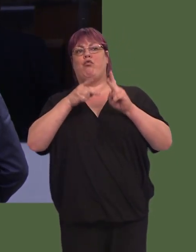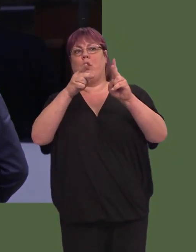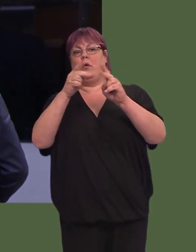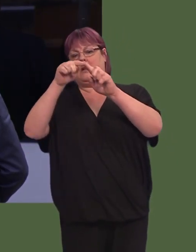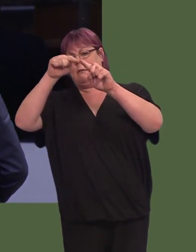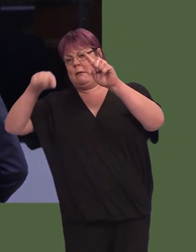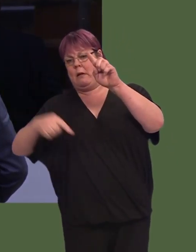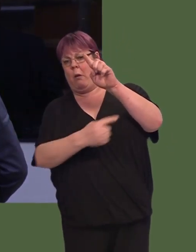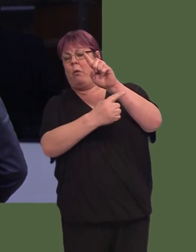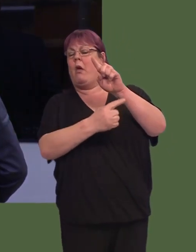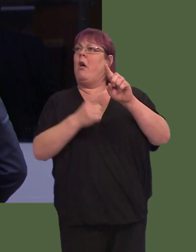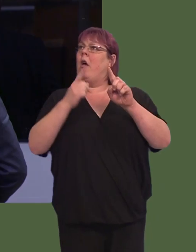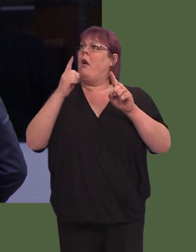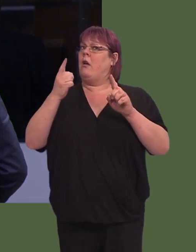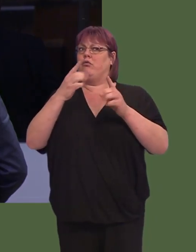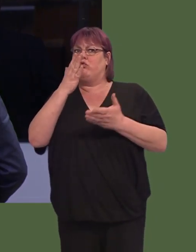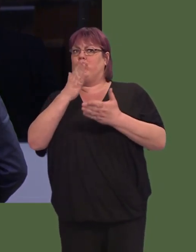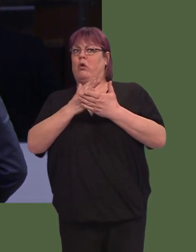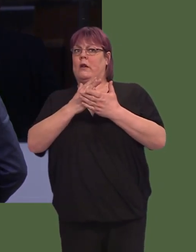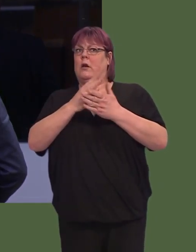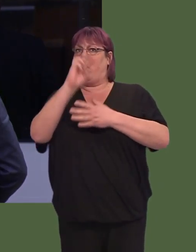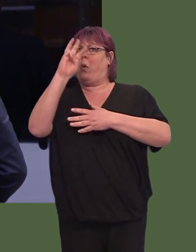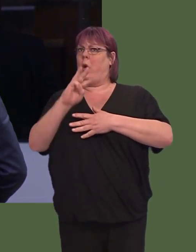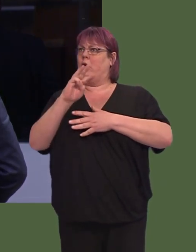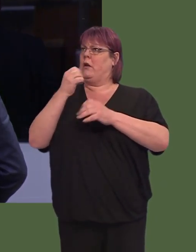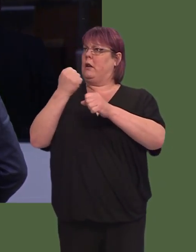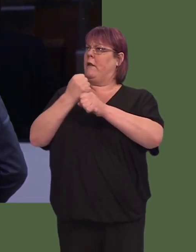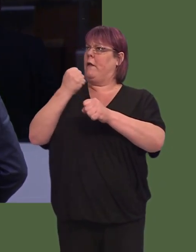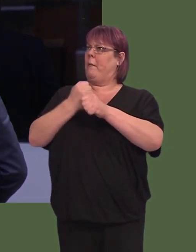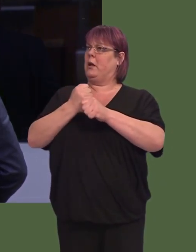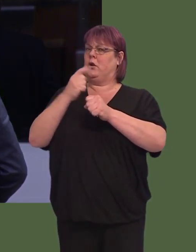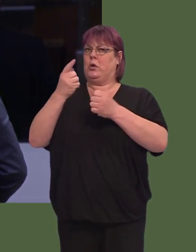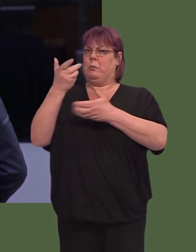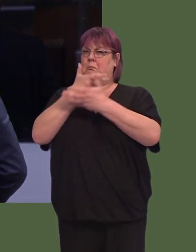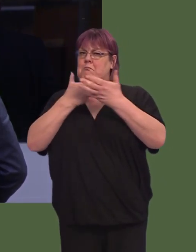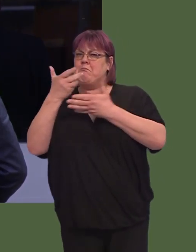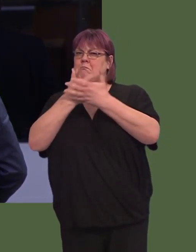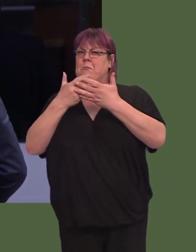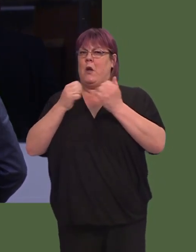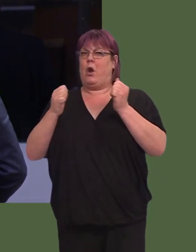how can we trust the Welsh Government to deliver it at acceptable cost when you've shown no